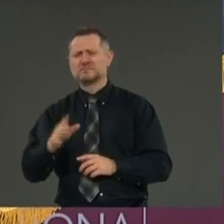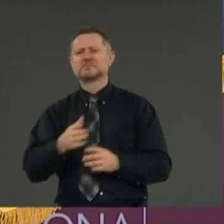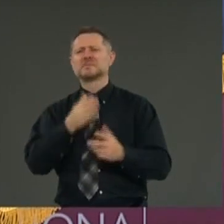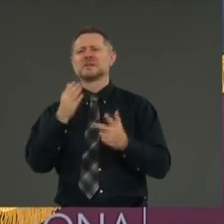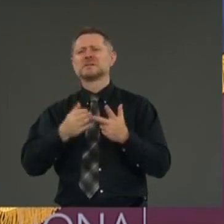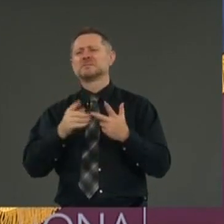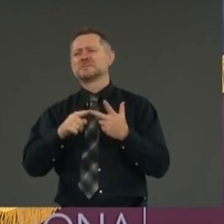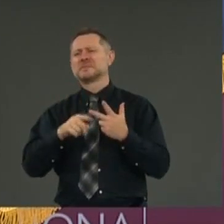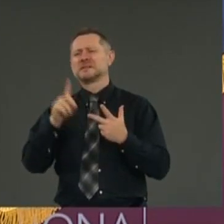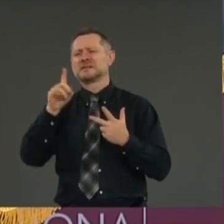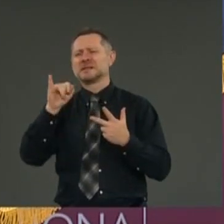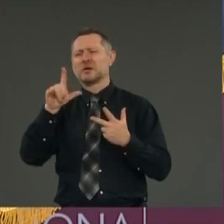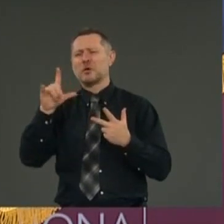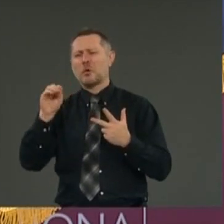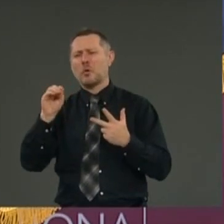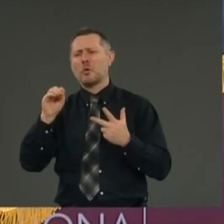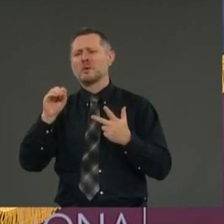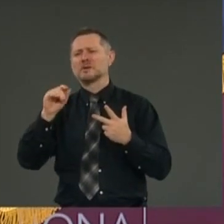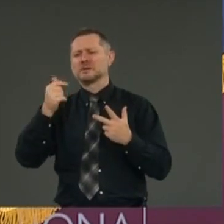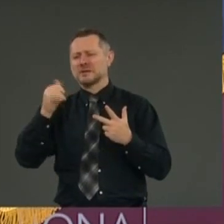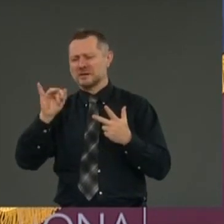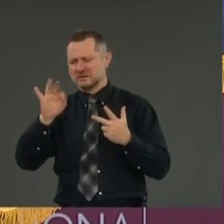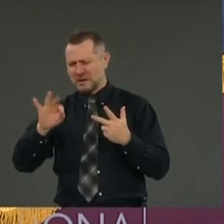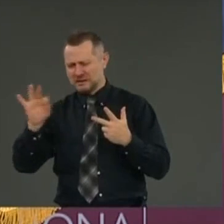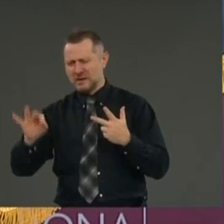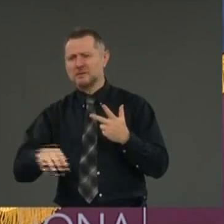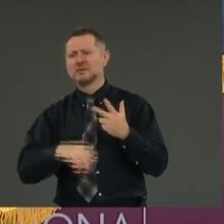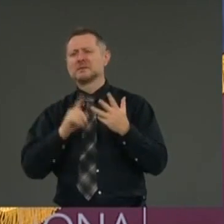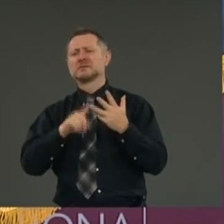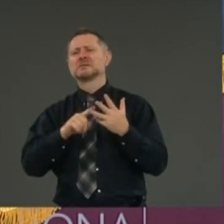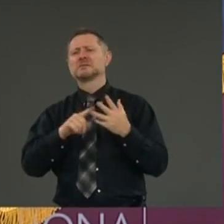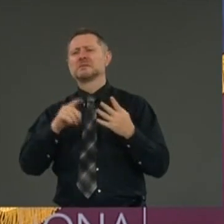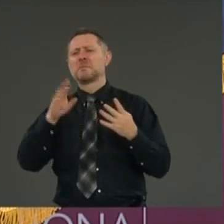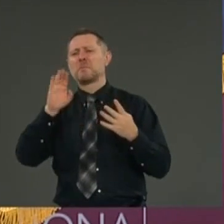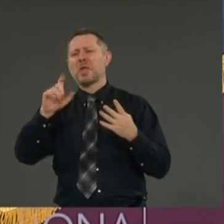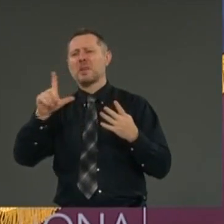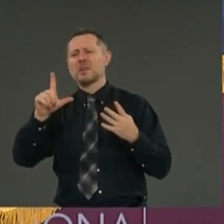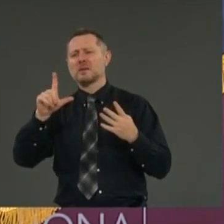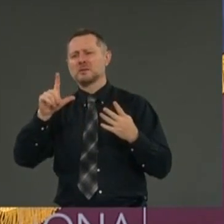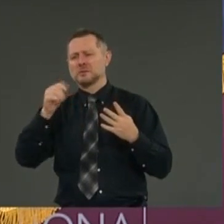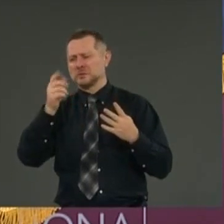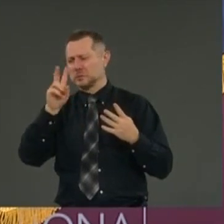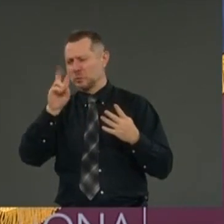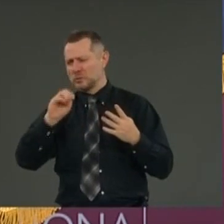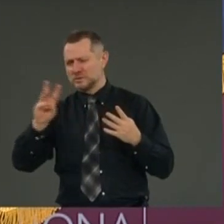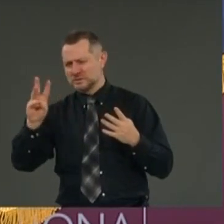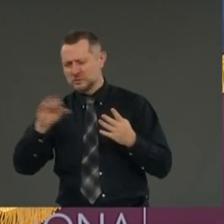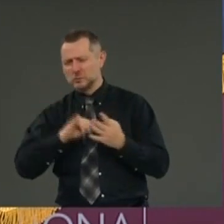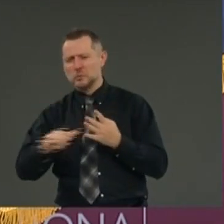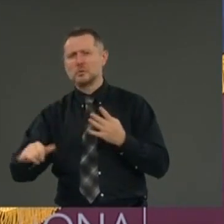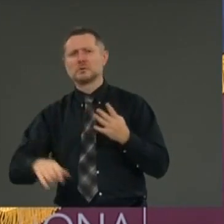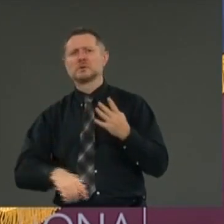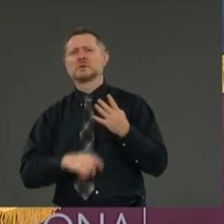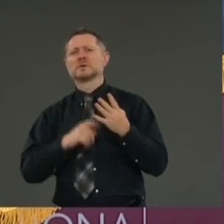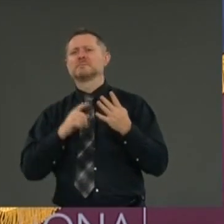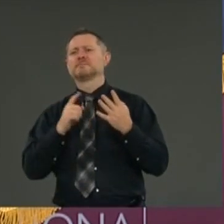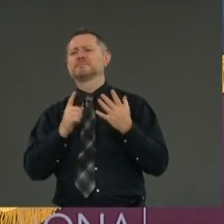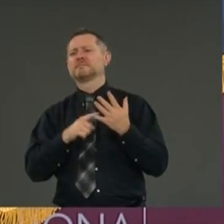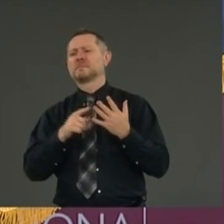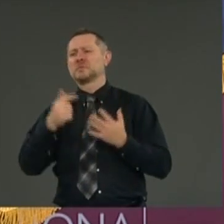AND IN NEW YORK, 19 IN CONNECTION. AMADU TEASPOON DEALO, 1999.